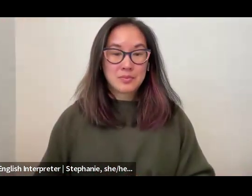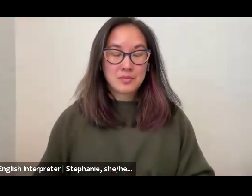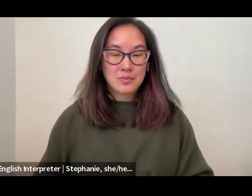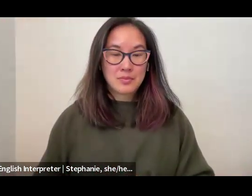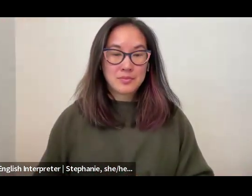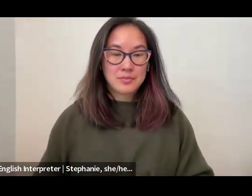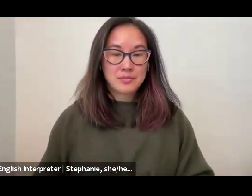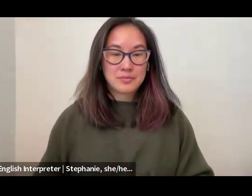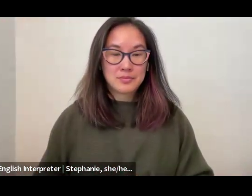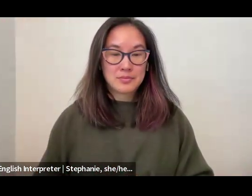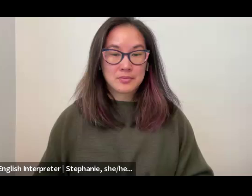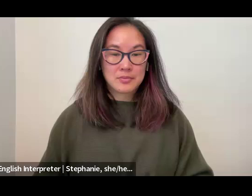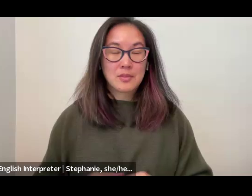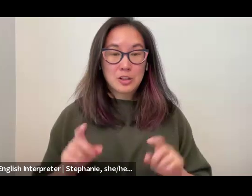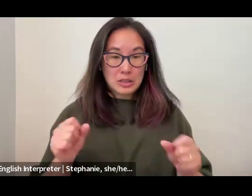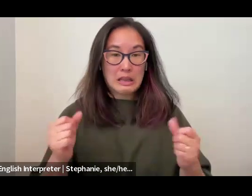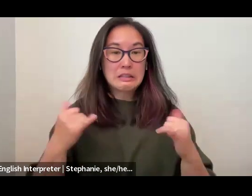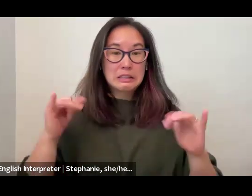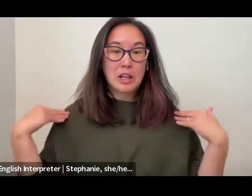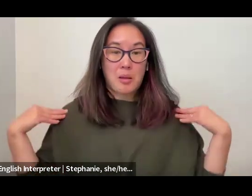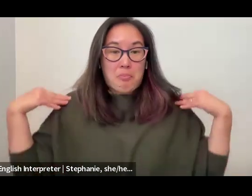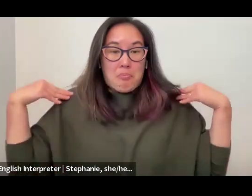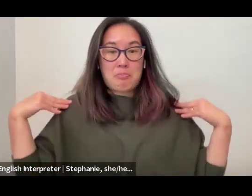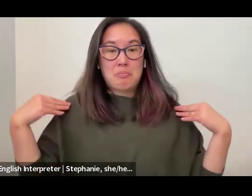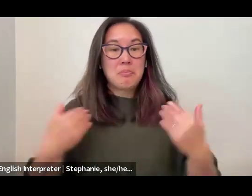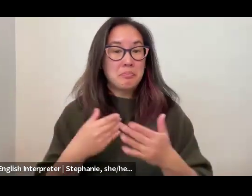or hanging out, right, and you could still move the shoulder without moving your arms.